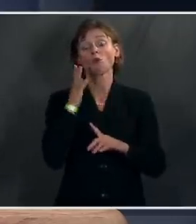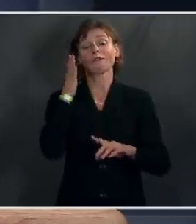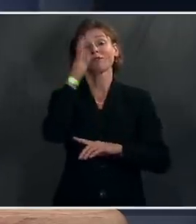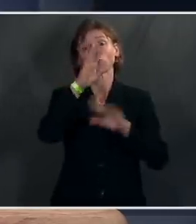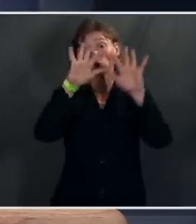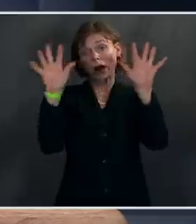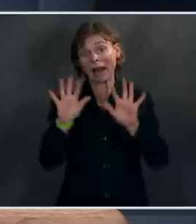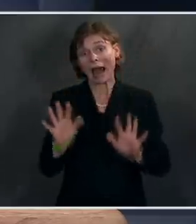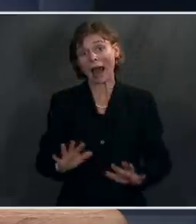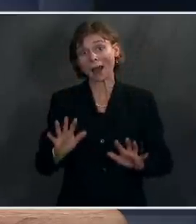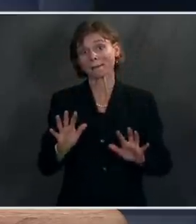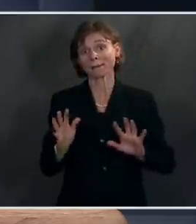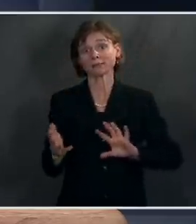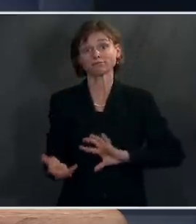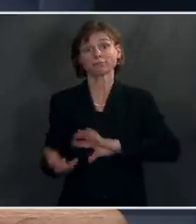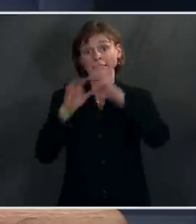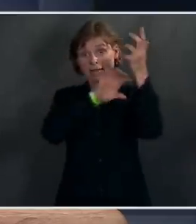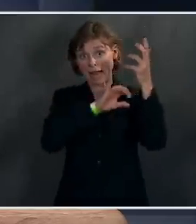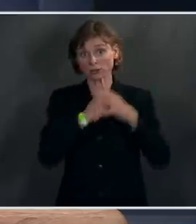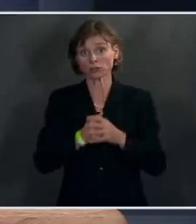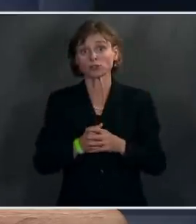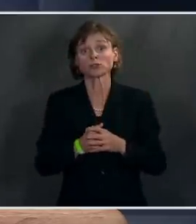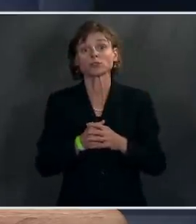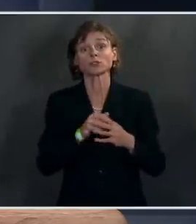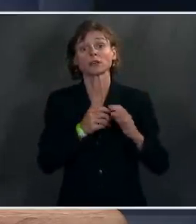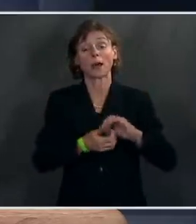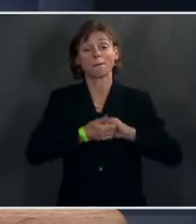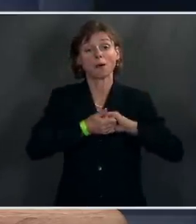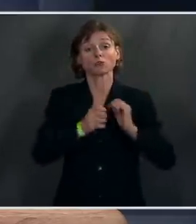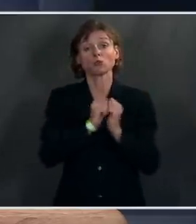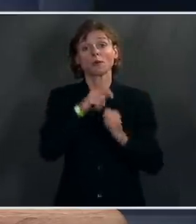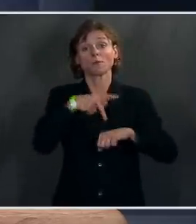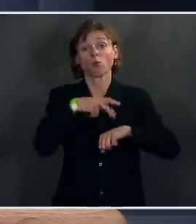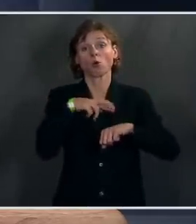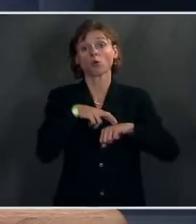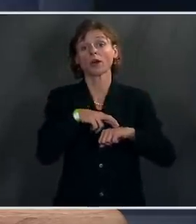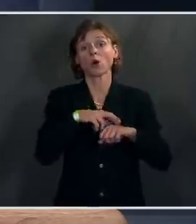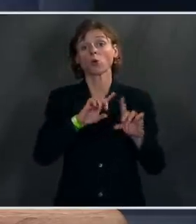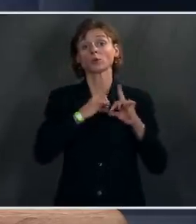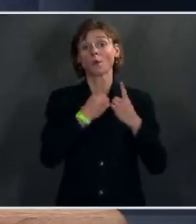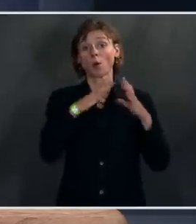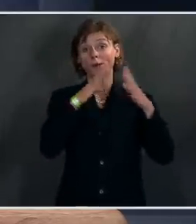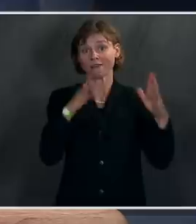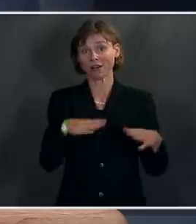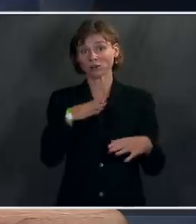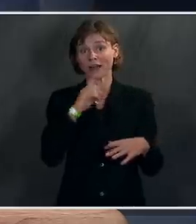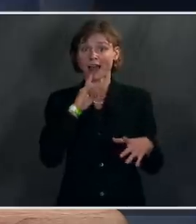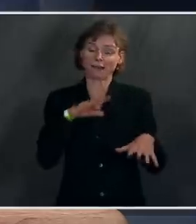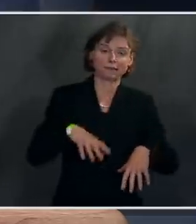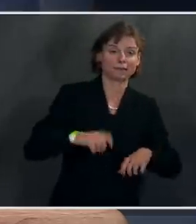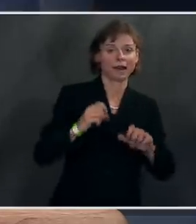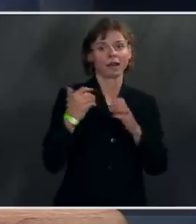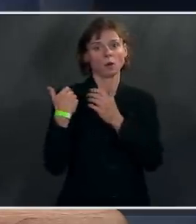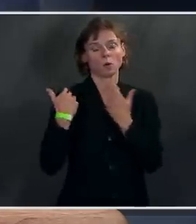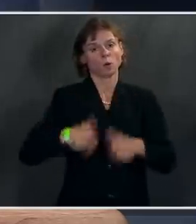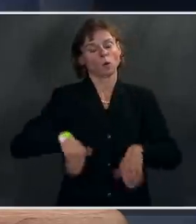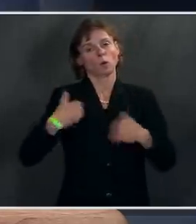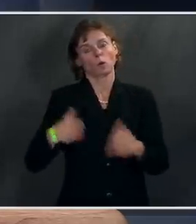In partnership with the Puerto Rico Department of Housing, the administration is also working to remove onerous restrictions put in place by the last administration